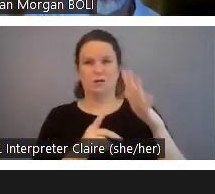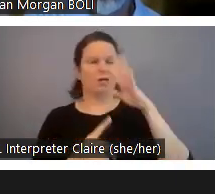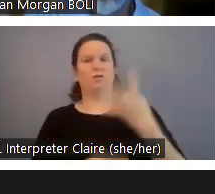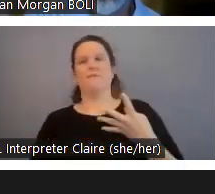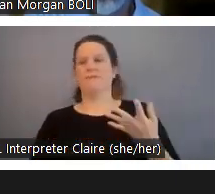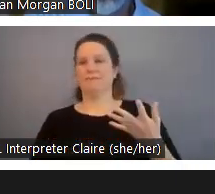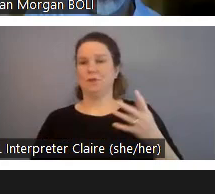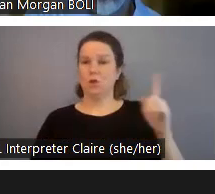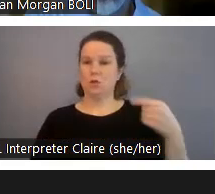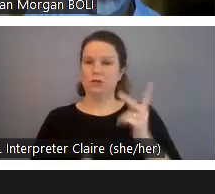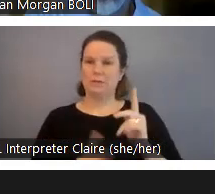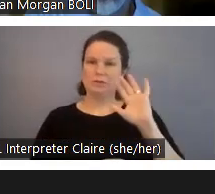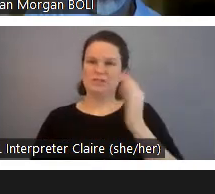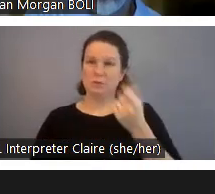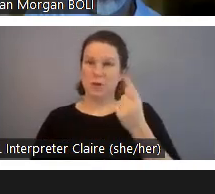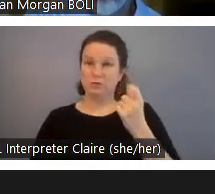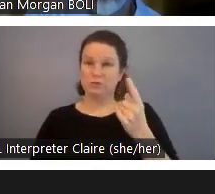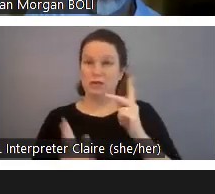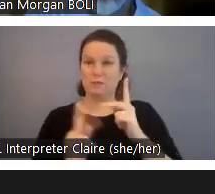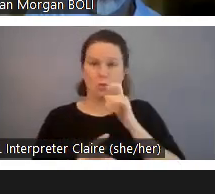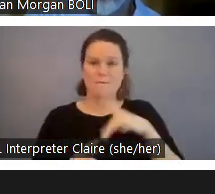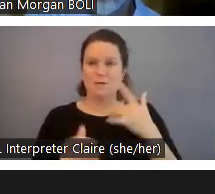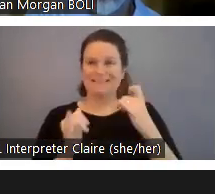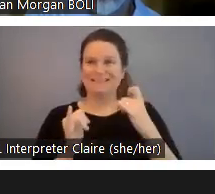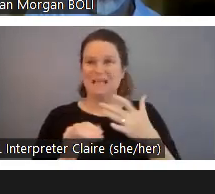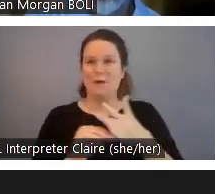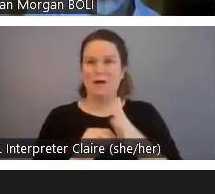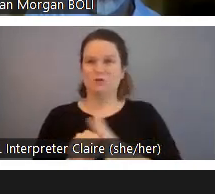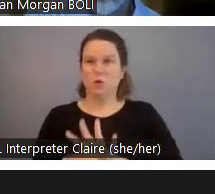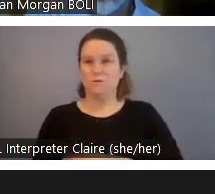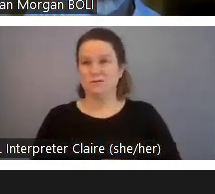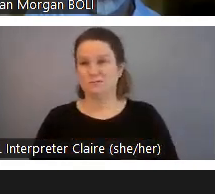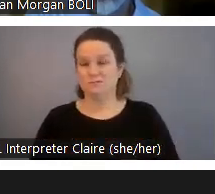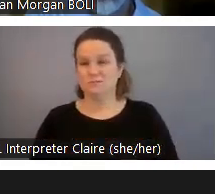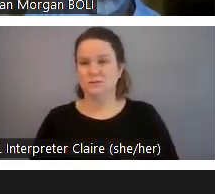people who seem to understand are those who feel the same after COVID."